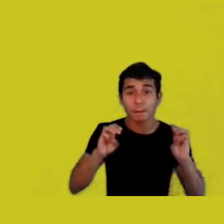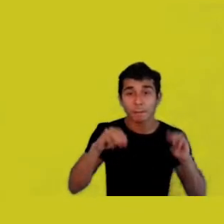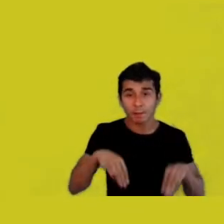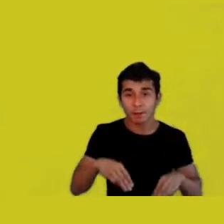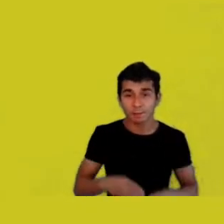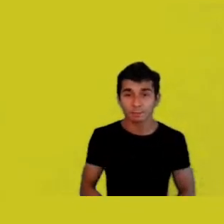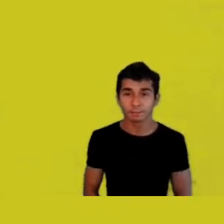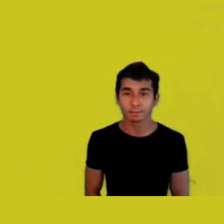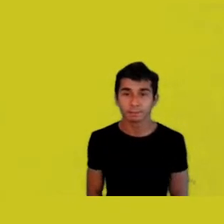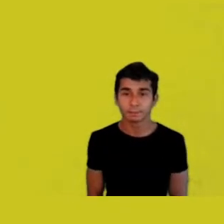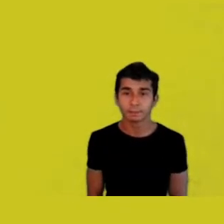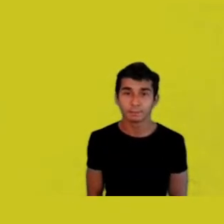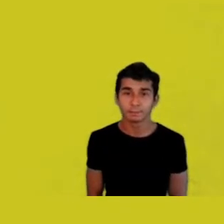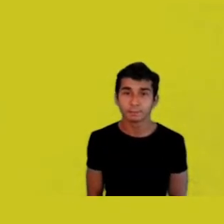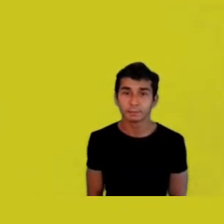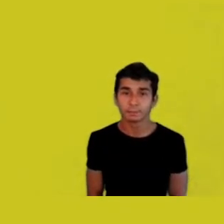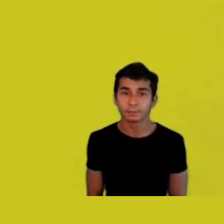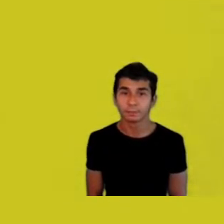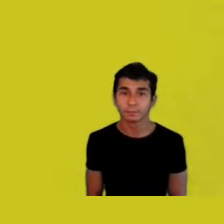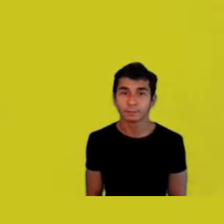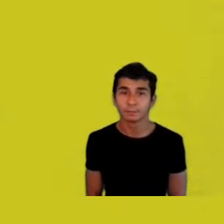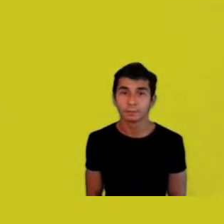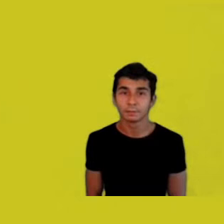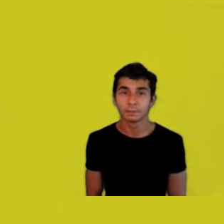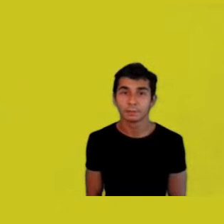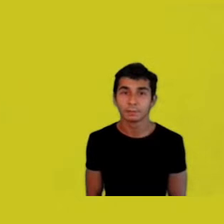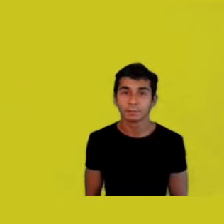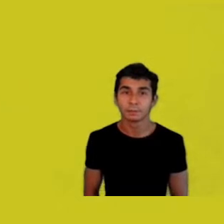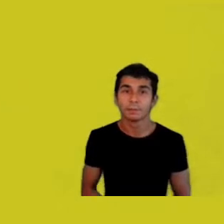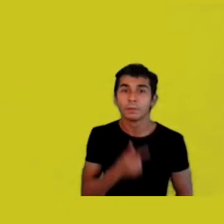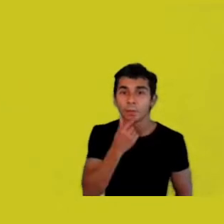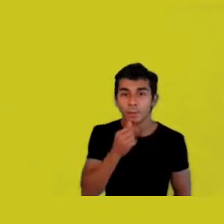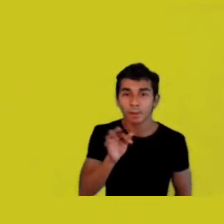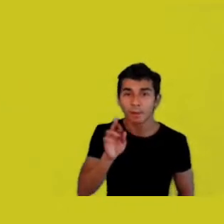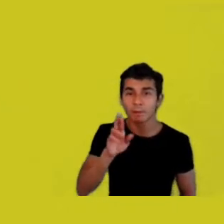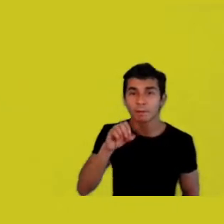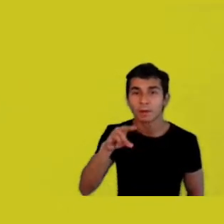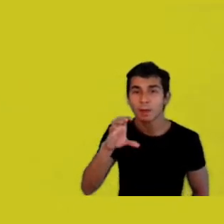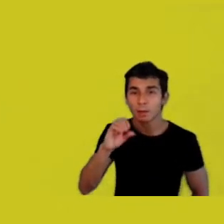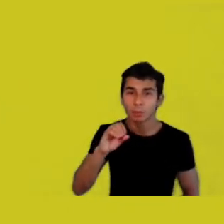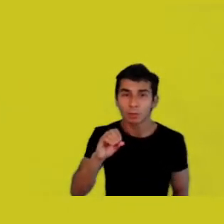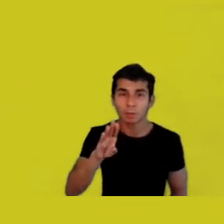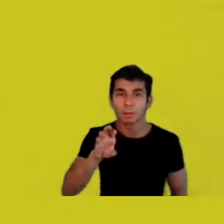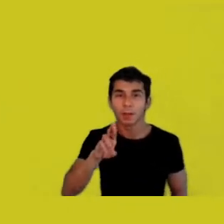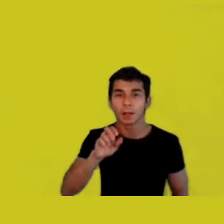Again, to echo Franco Berardi’s phrase that I read to you before,